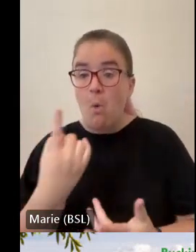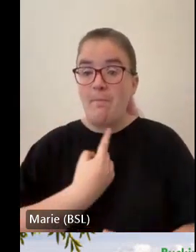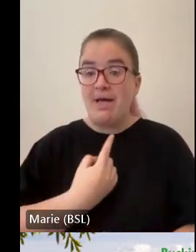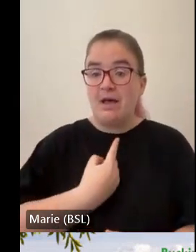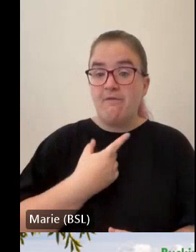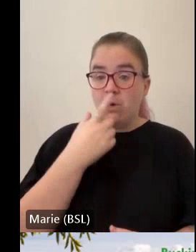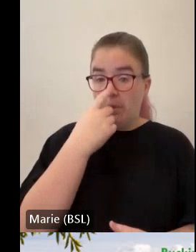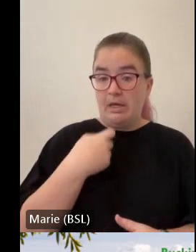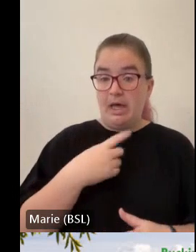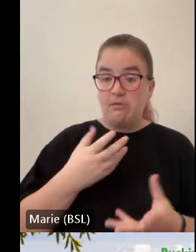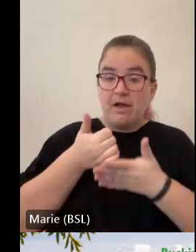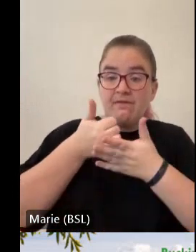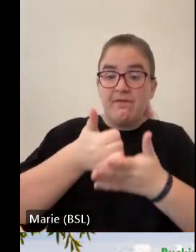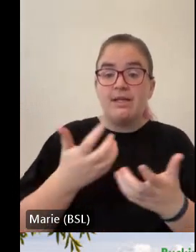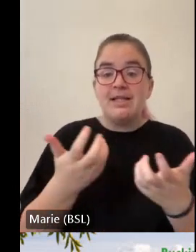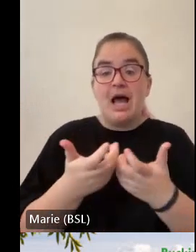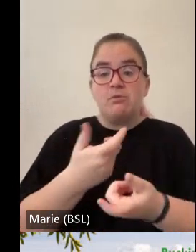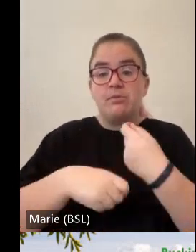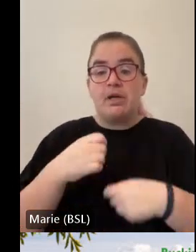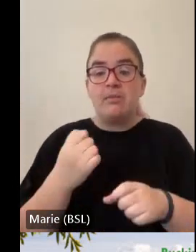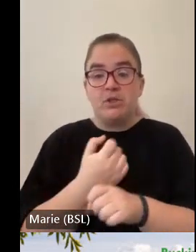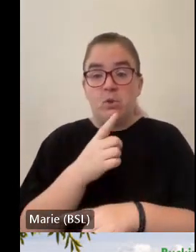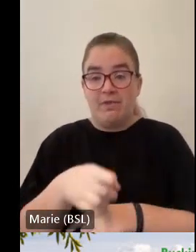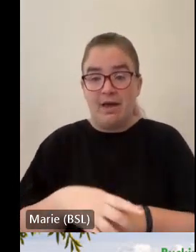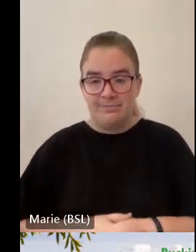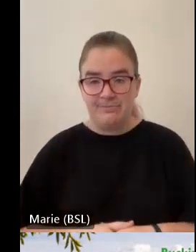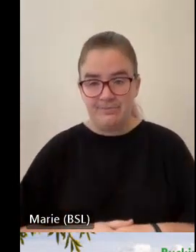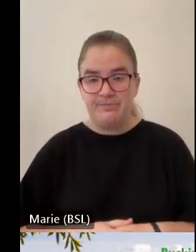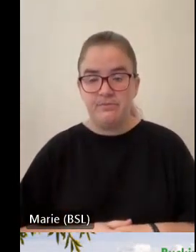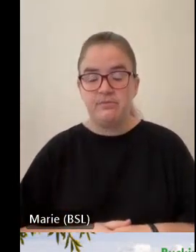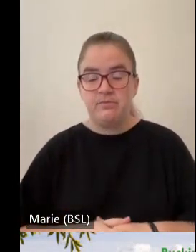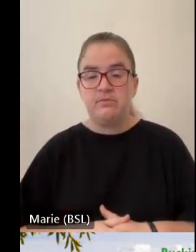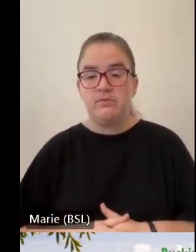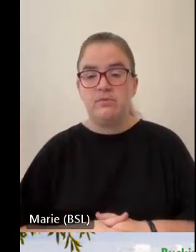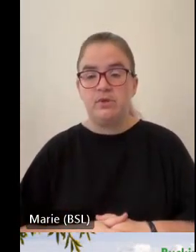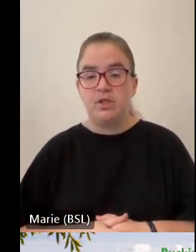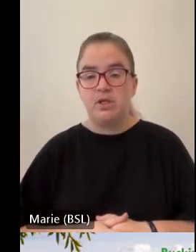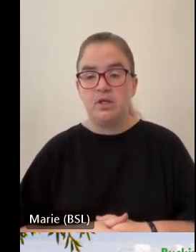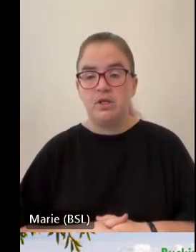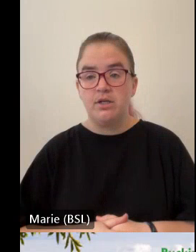And we can advise you how to go about that. You can also. Yeah, all next. Oops, sorry land. Sorry, go ahead.